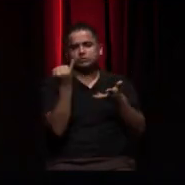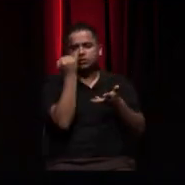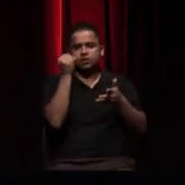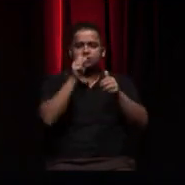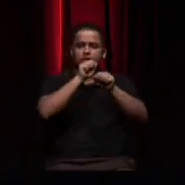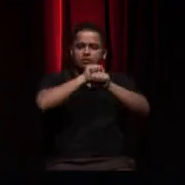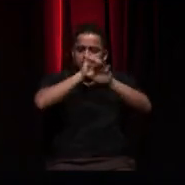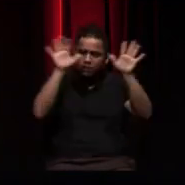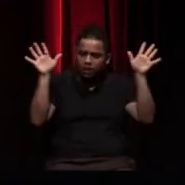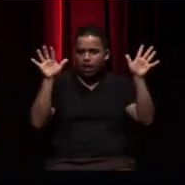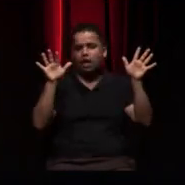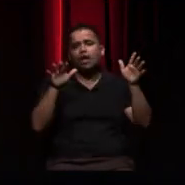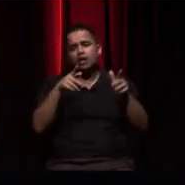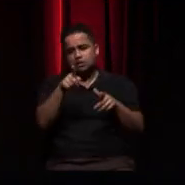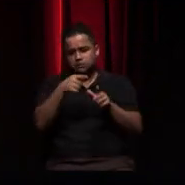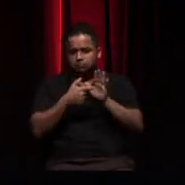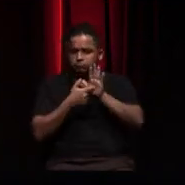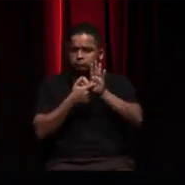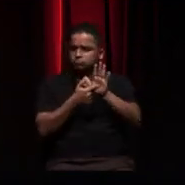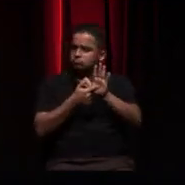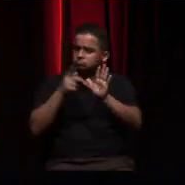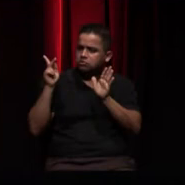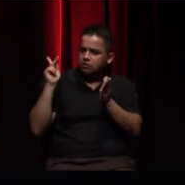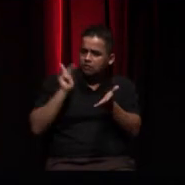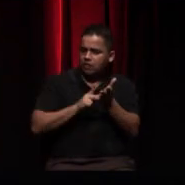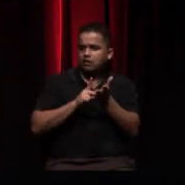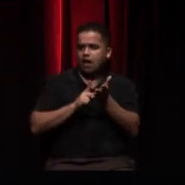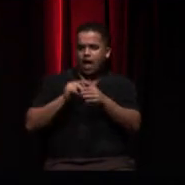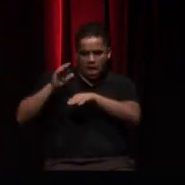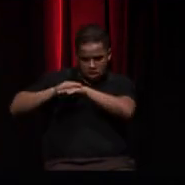if what you say is in line with what you do,